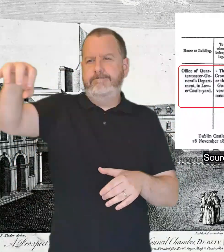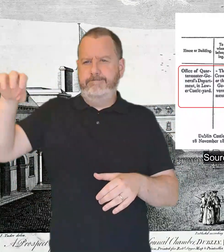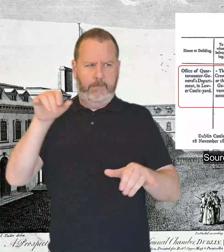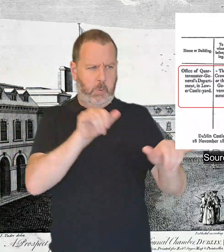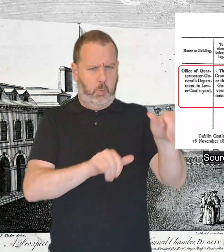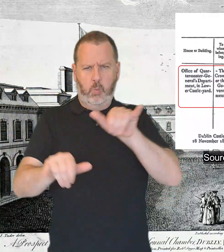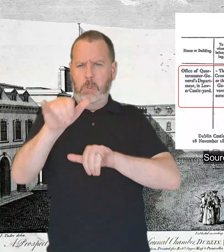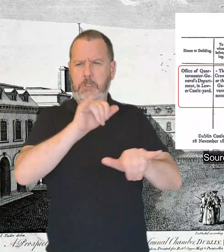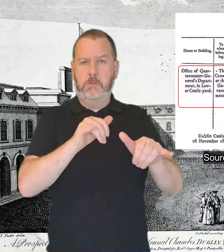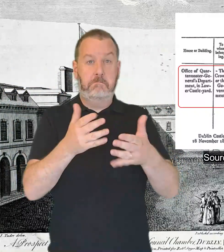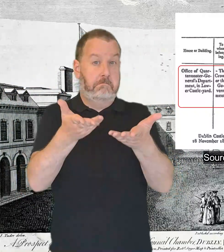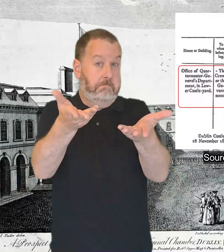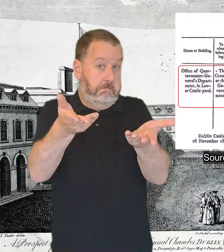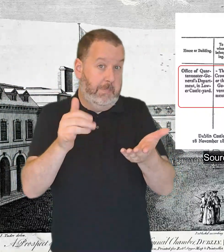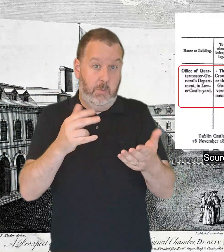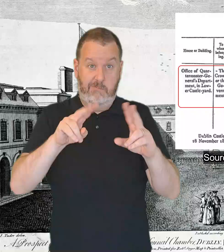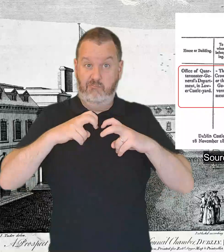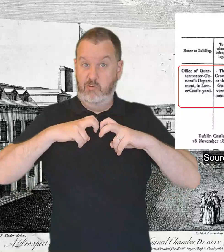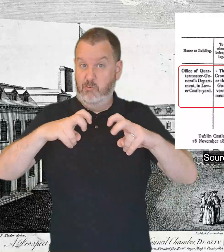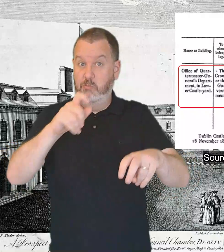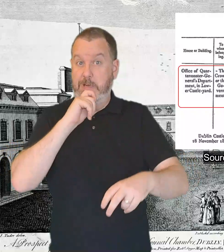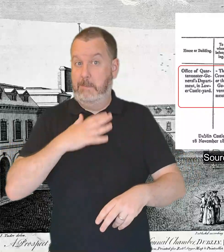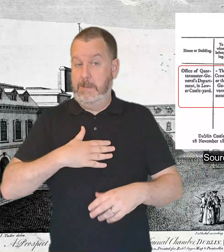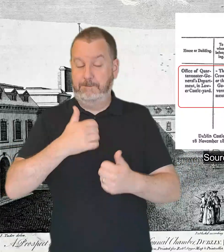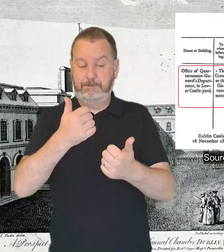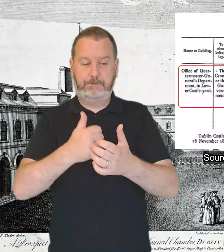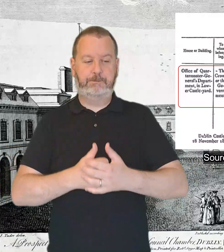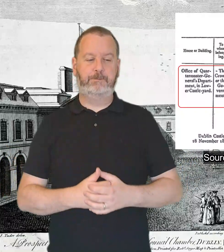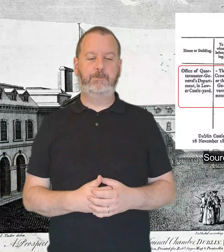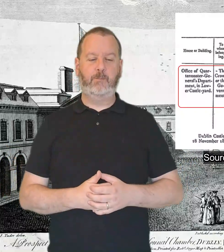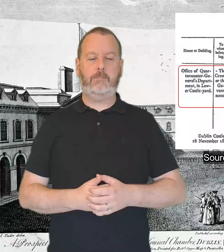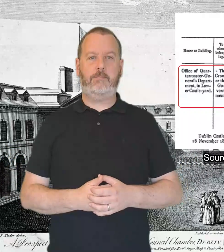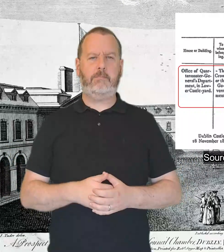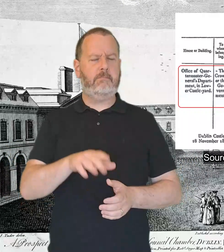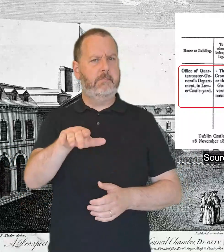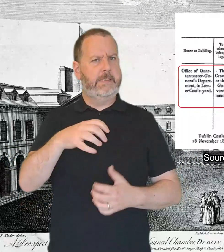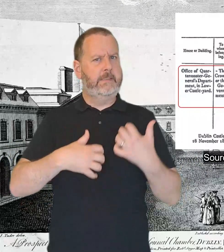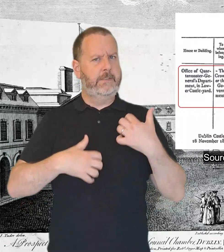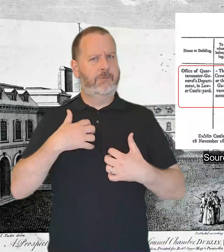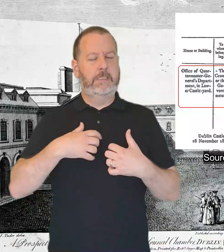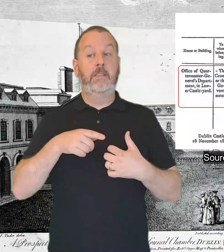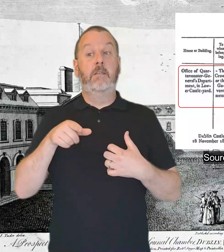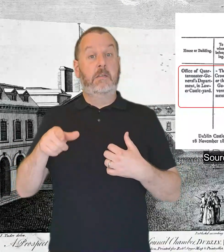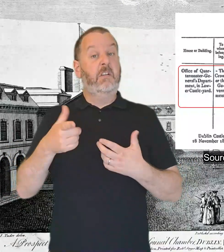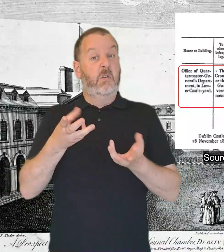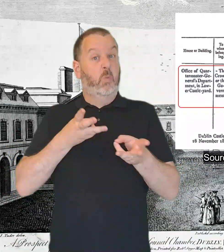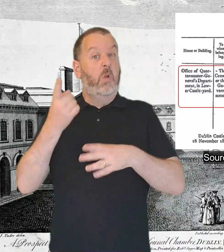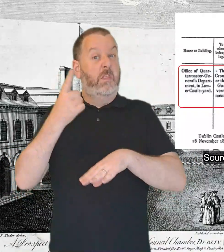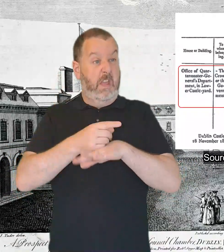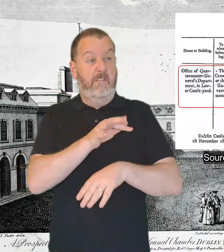I'm not sure exactly where that is - maybe some of you might do the research on that.